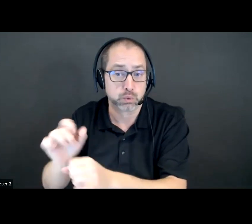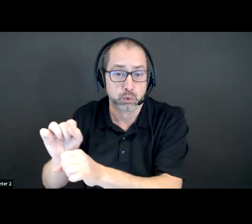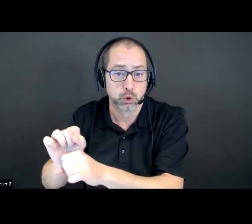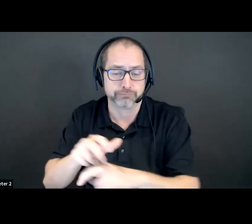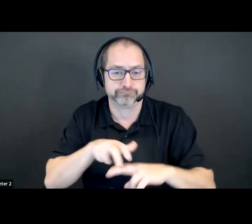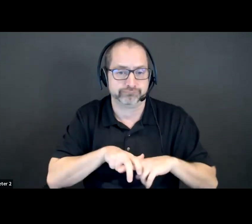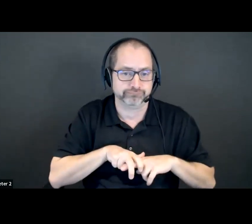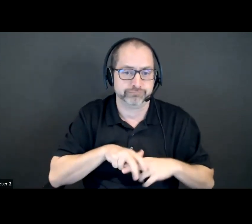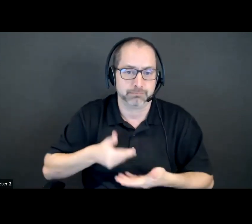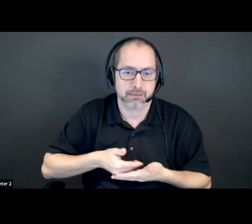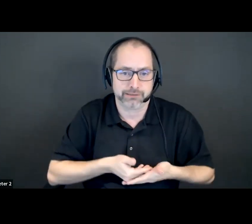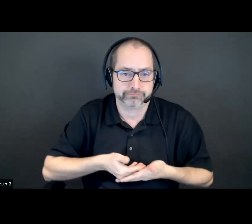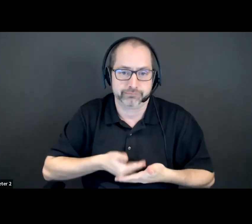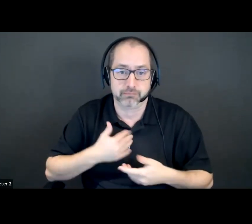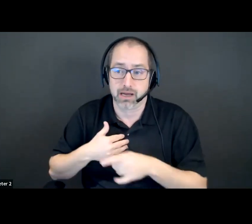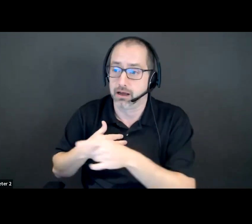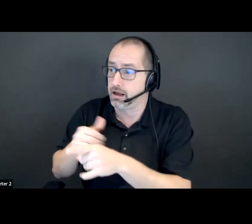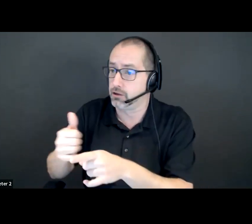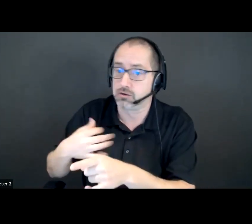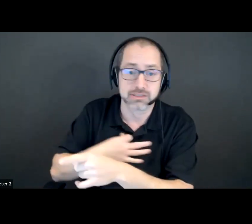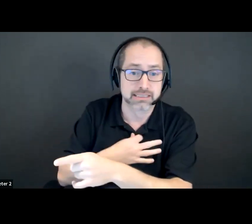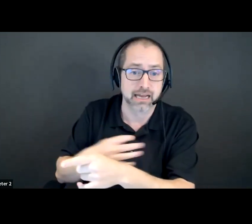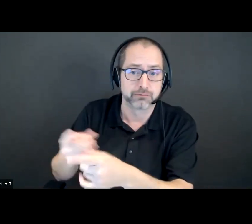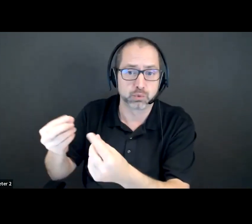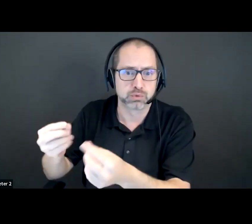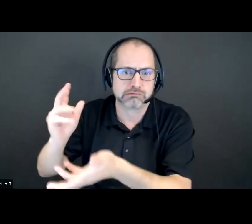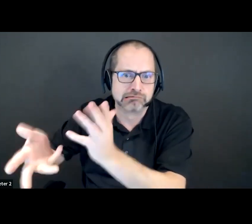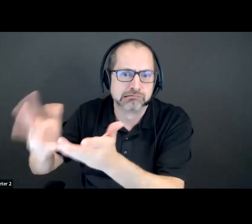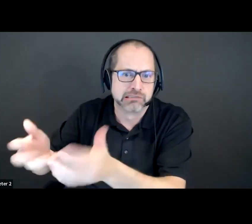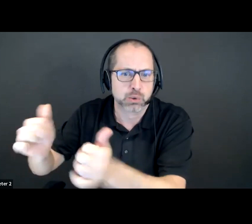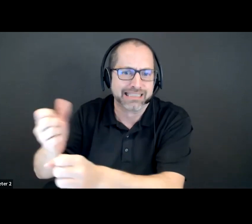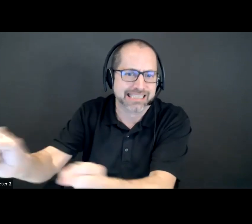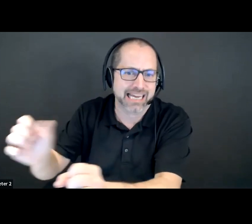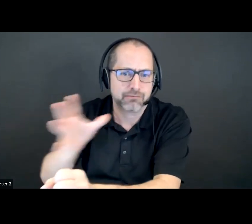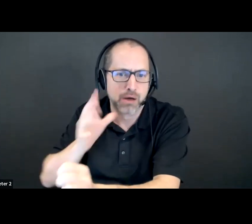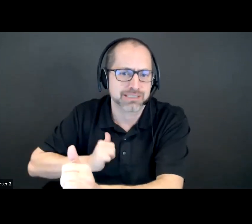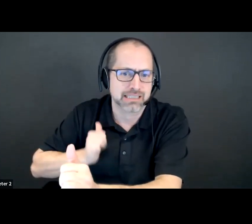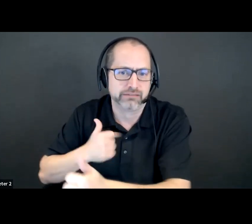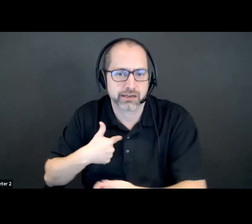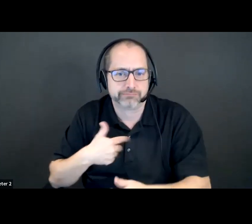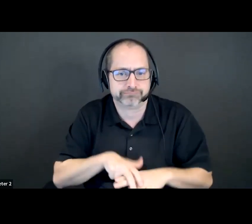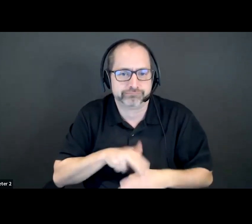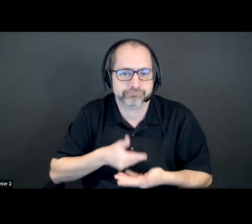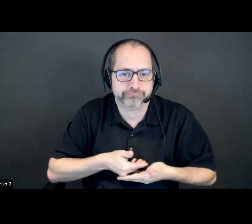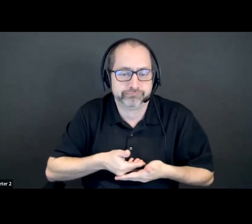are trying to save her mom's life. At home I can't even sit up for 10 minutes without pain I go on